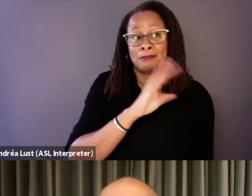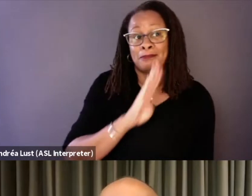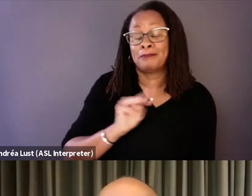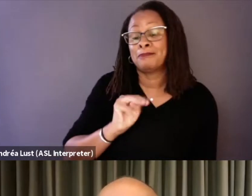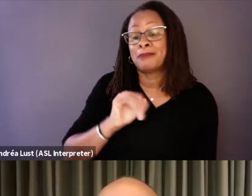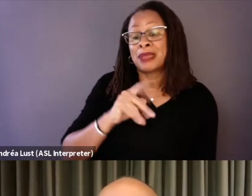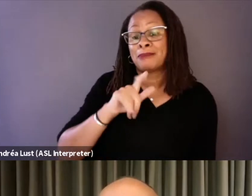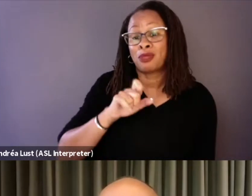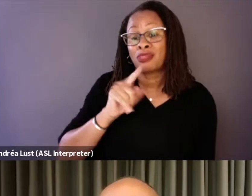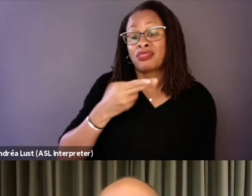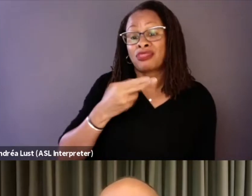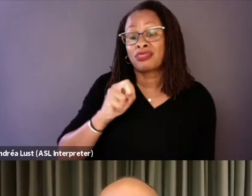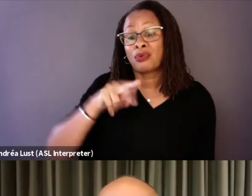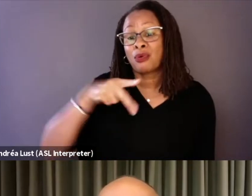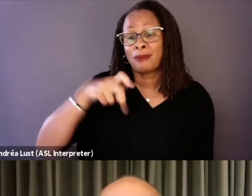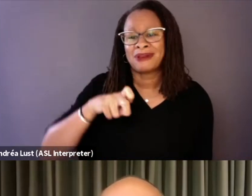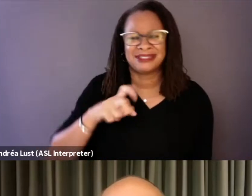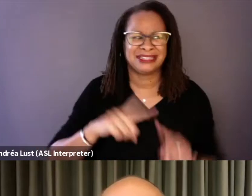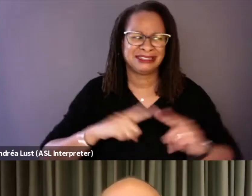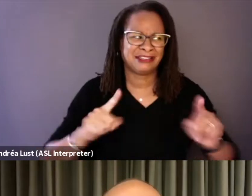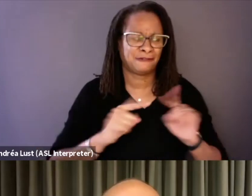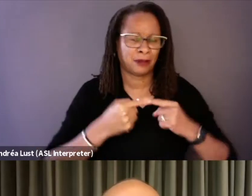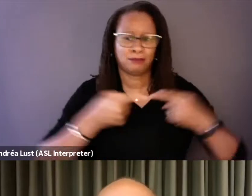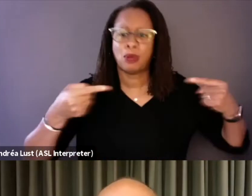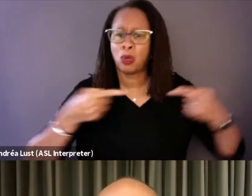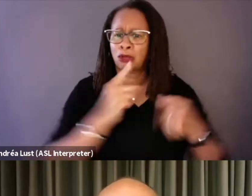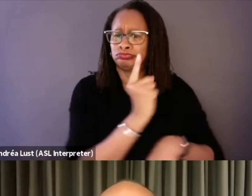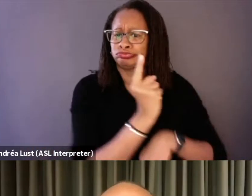Mapplethorpe was very precise and pristine